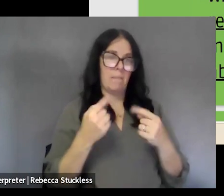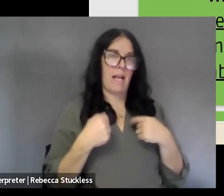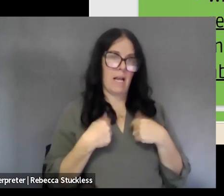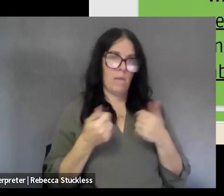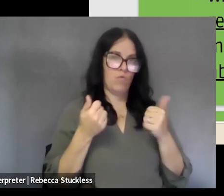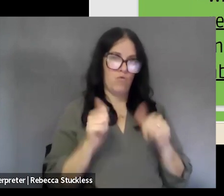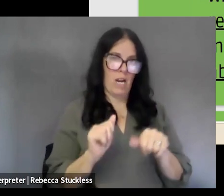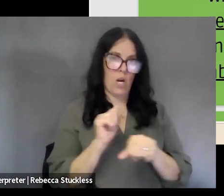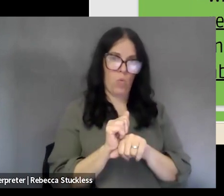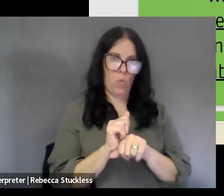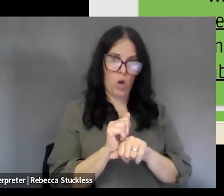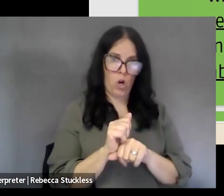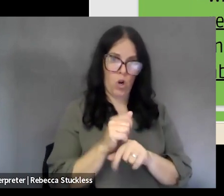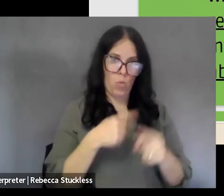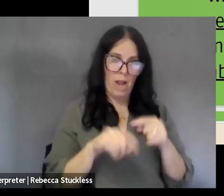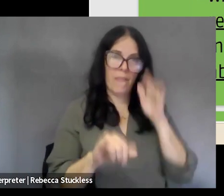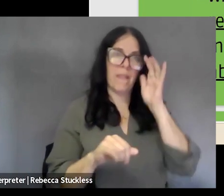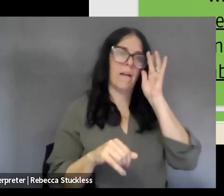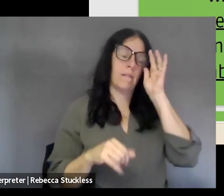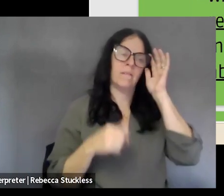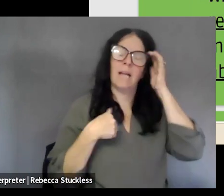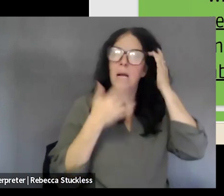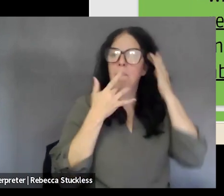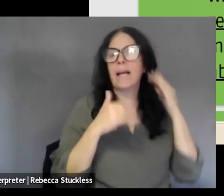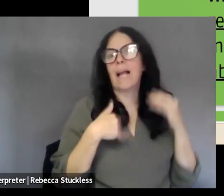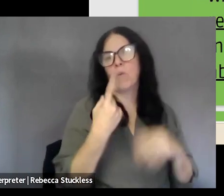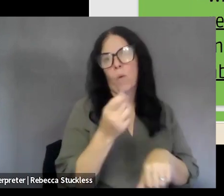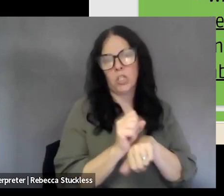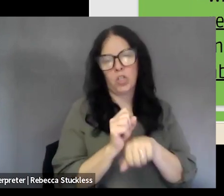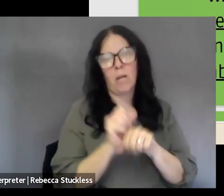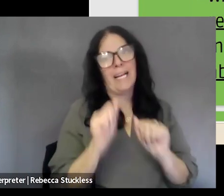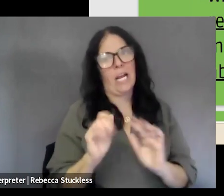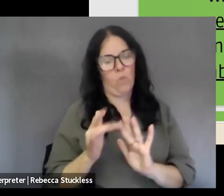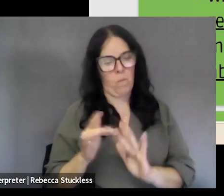around. I'm lucky that I have one job that I can do remotely but I have another job that I